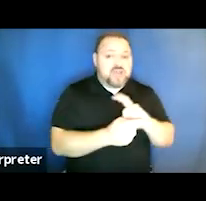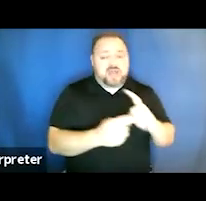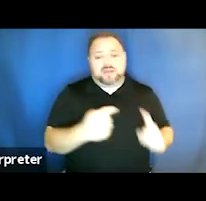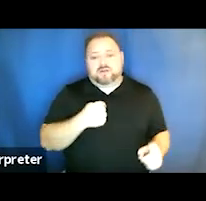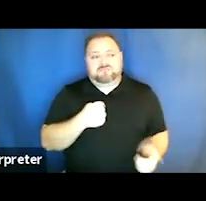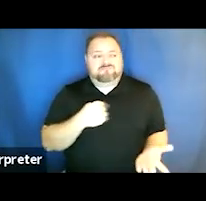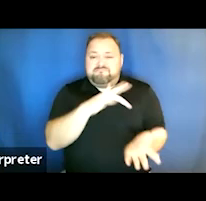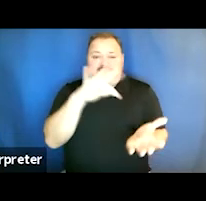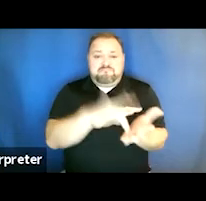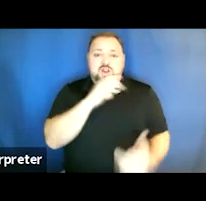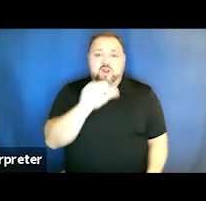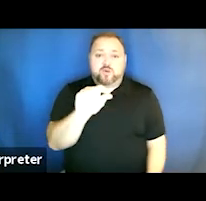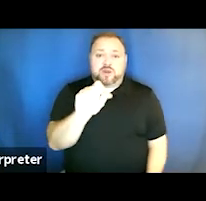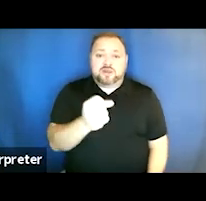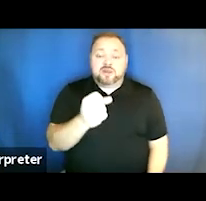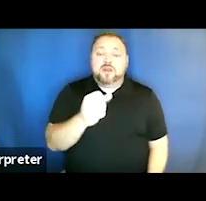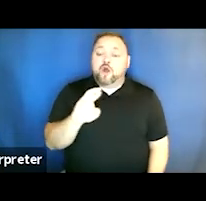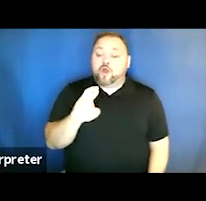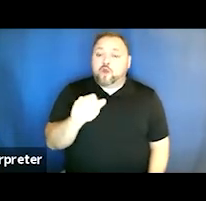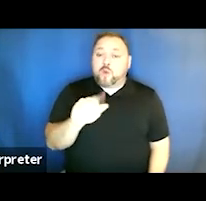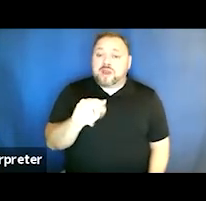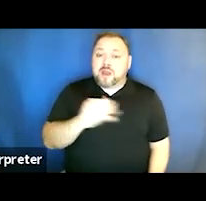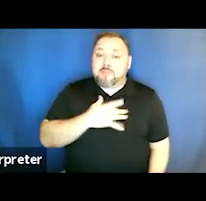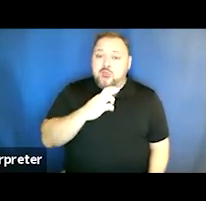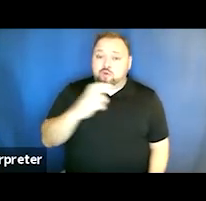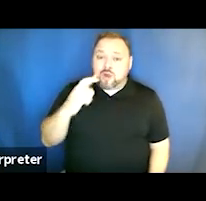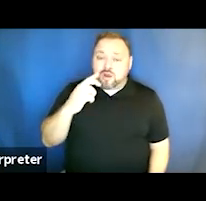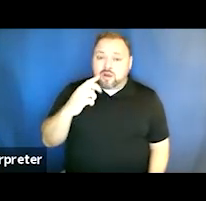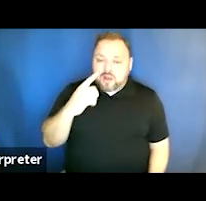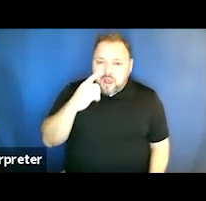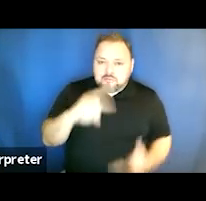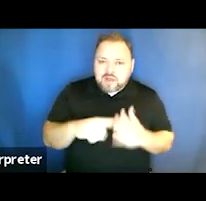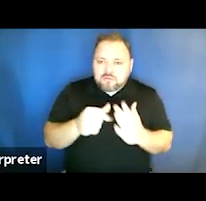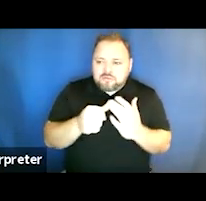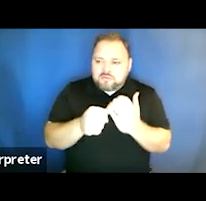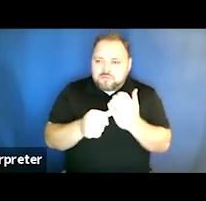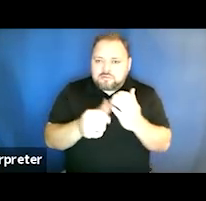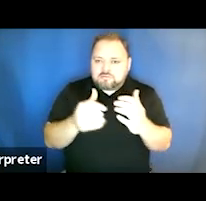The retina in my left eye began to go out. After one surgery I lost some sight,